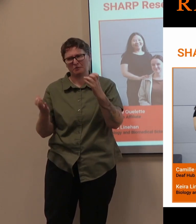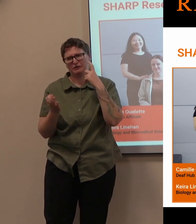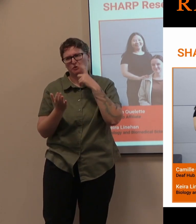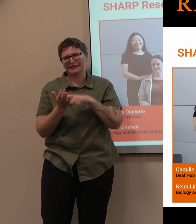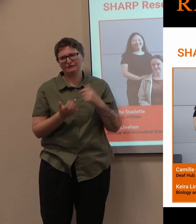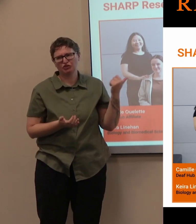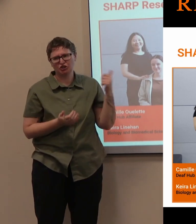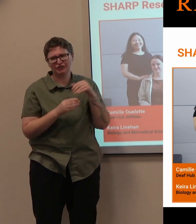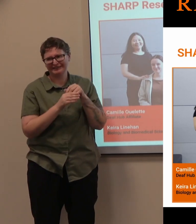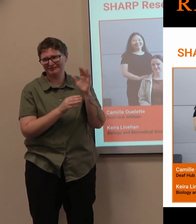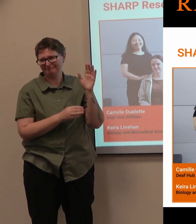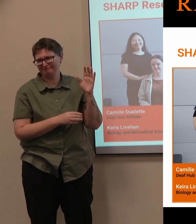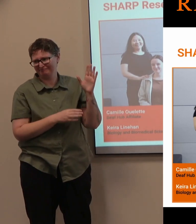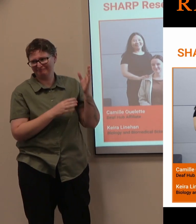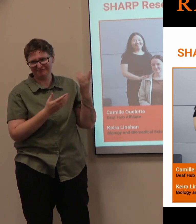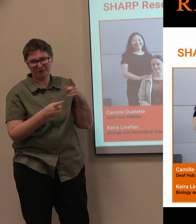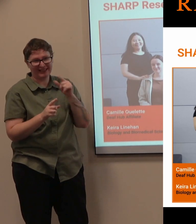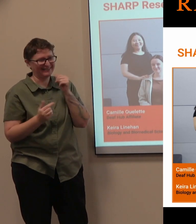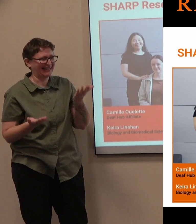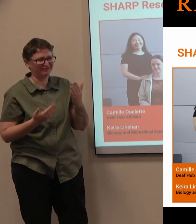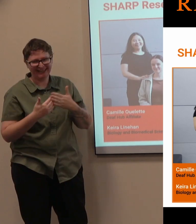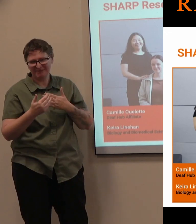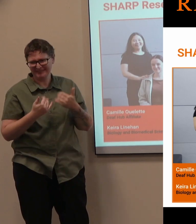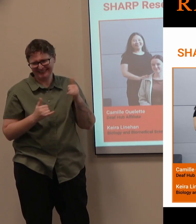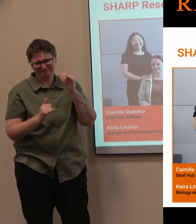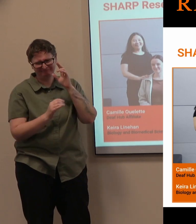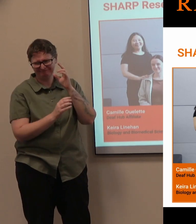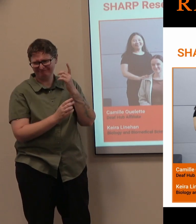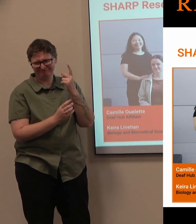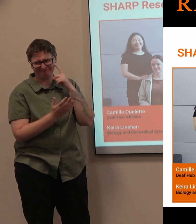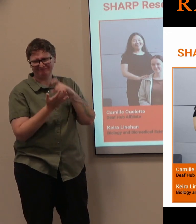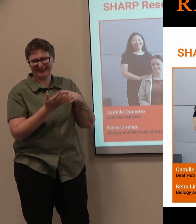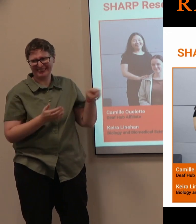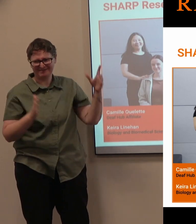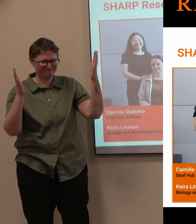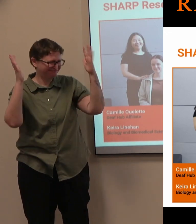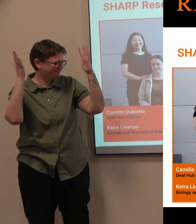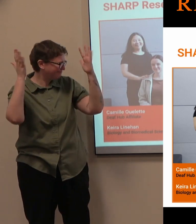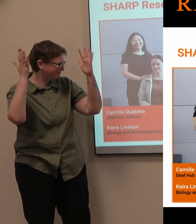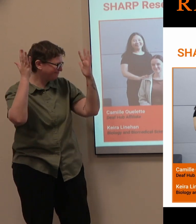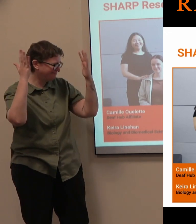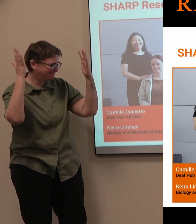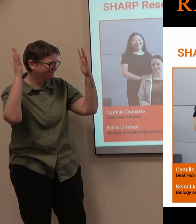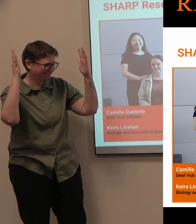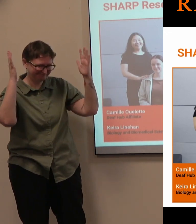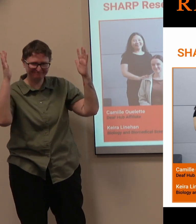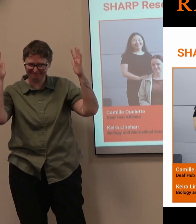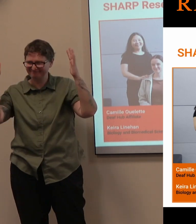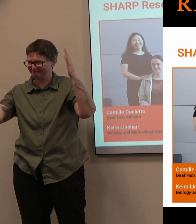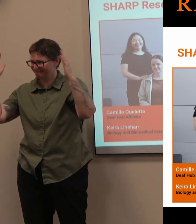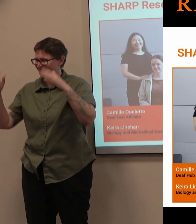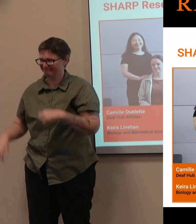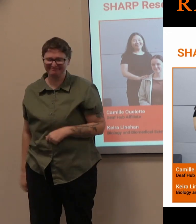and we still want to recognize all of her hard work. Even though she's not here, we still wanted to recognize her, give applause to her.